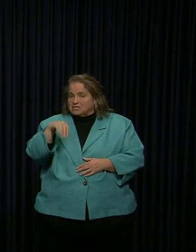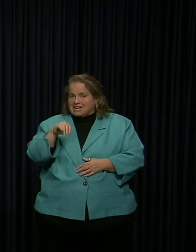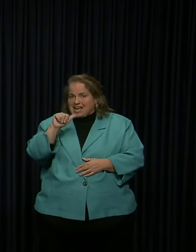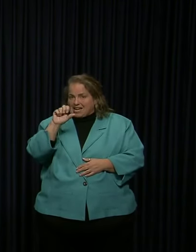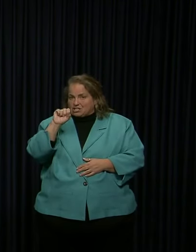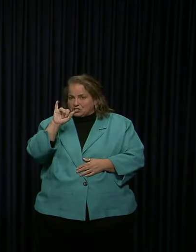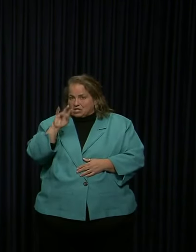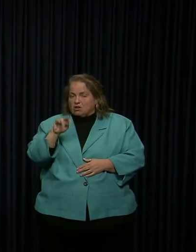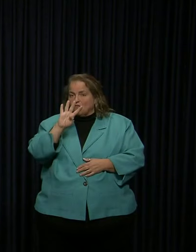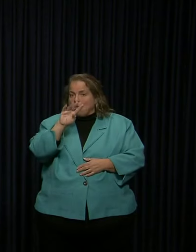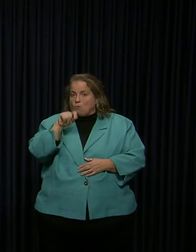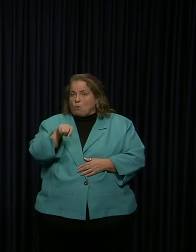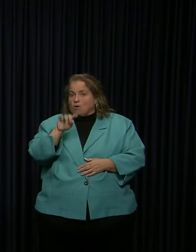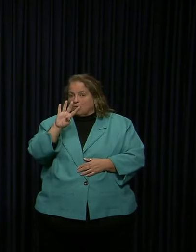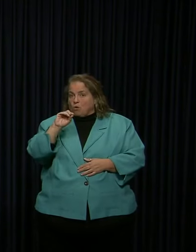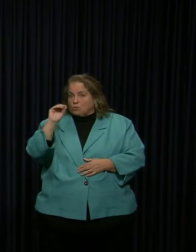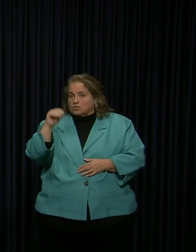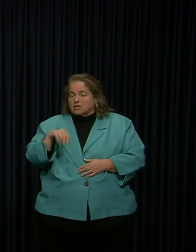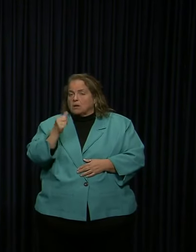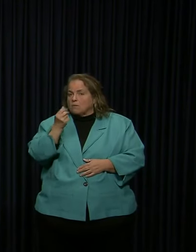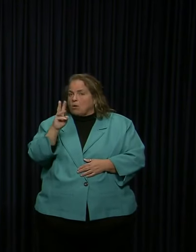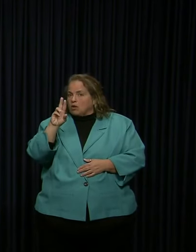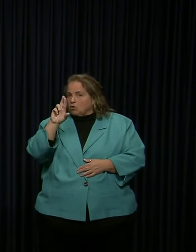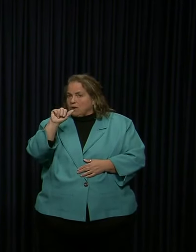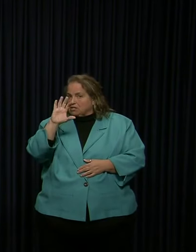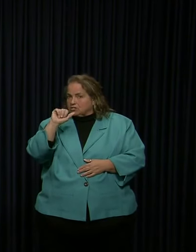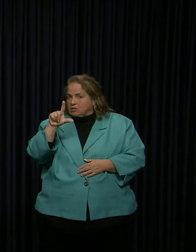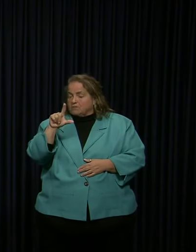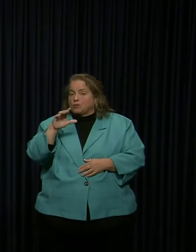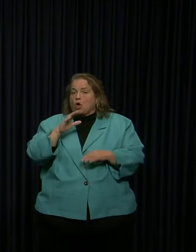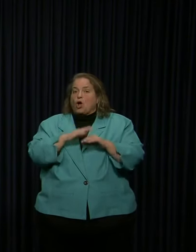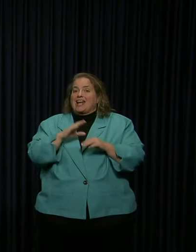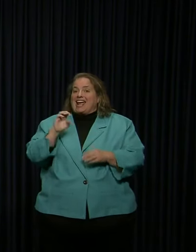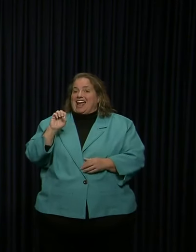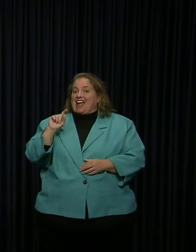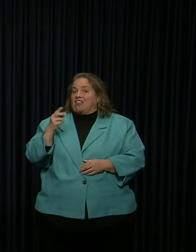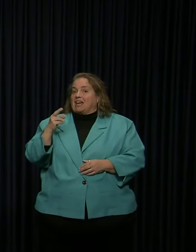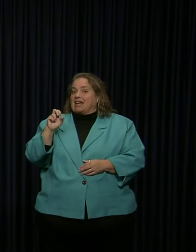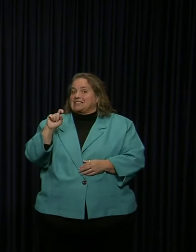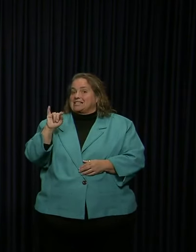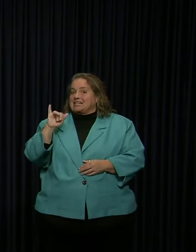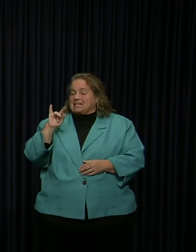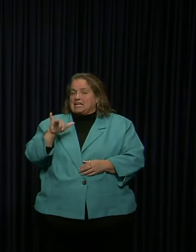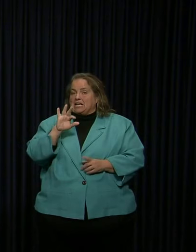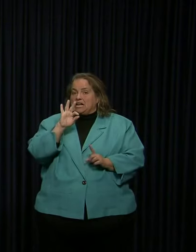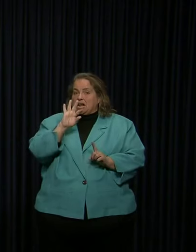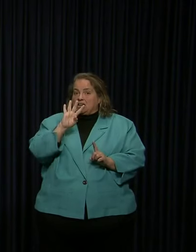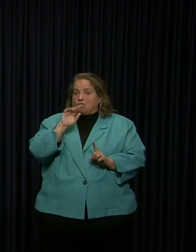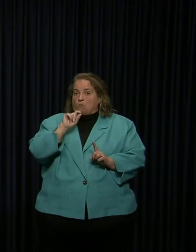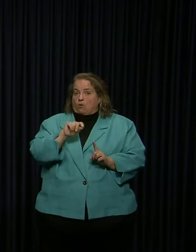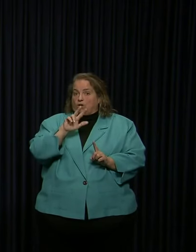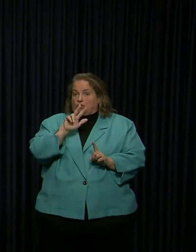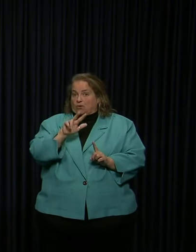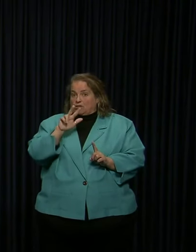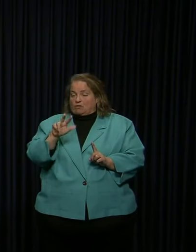21.18% IS BLACK OR AFRICAN-AMERICAN, SIGNIFICANTLY HIGHER THAN THE PERCENTAGE OF